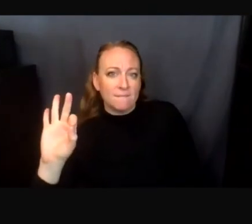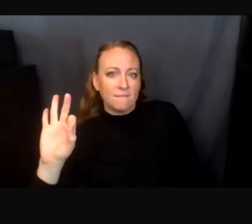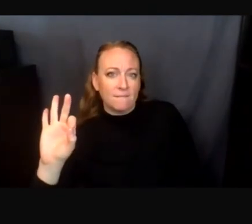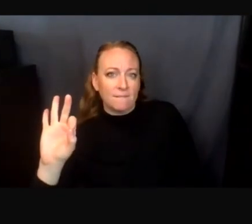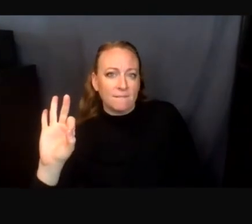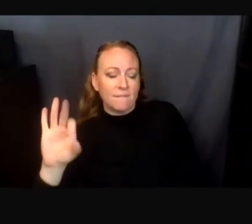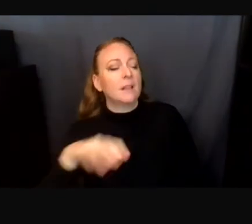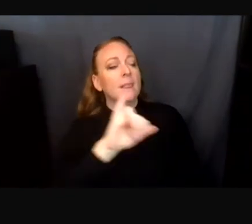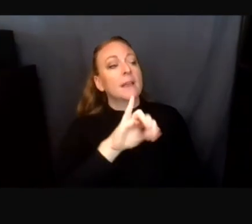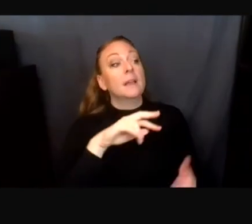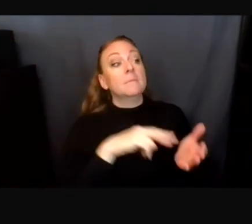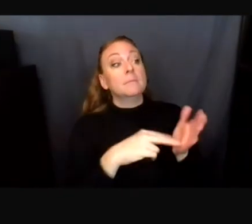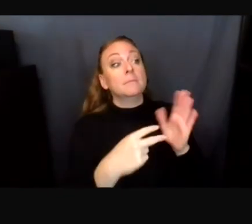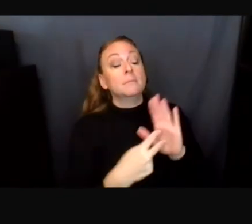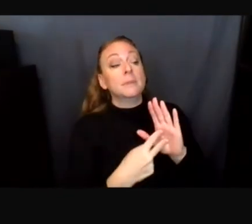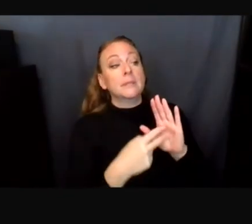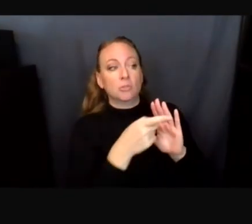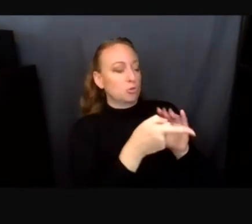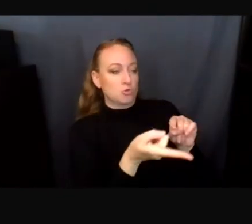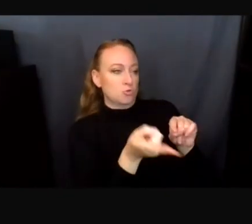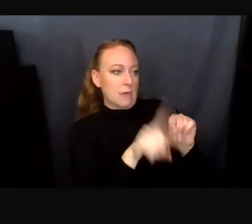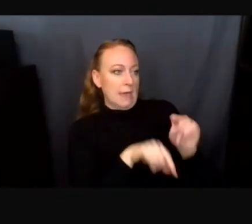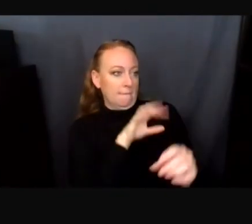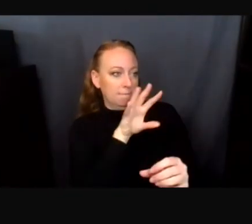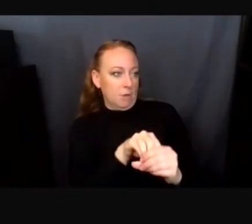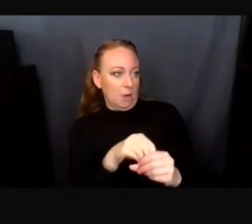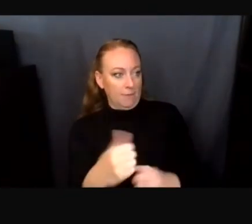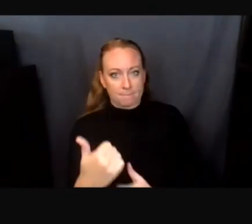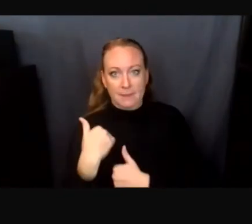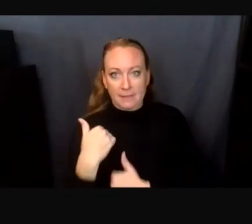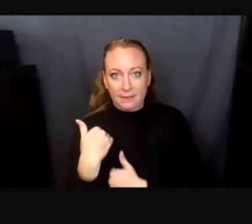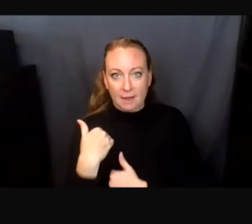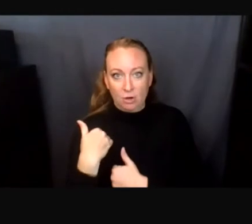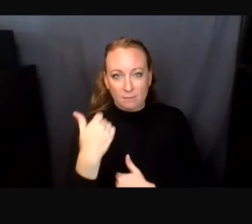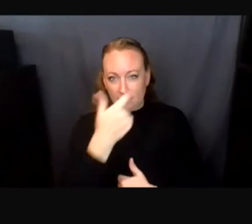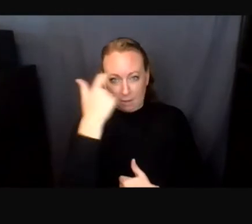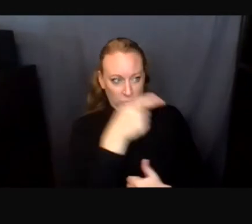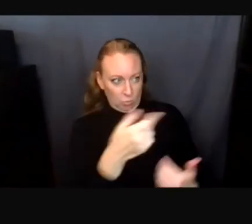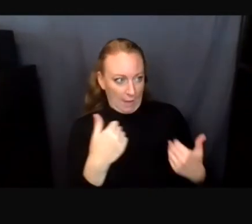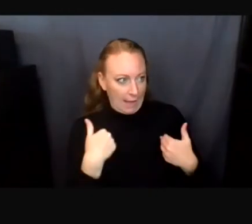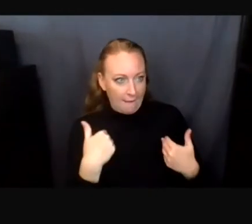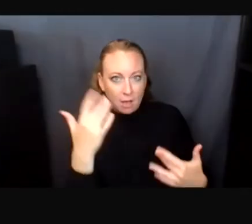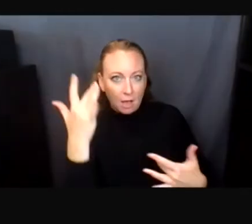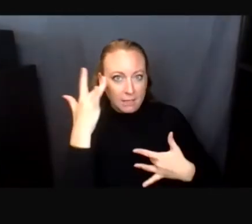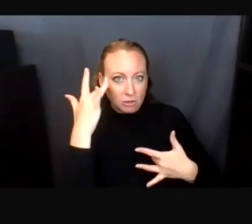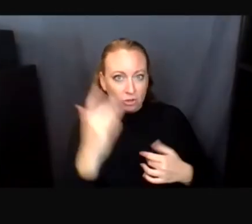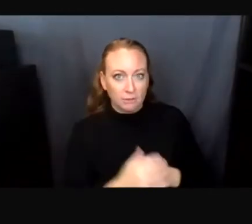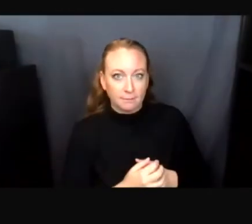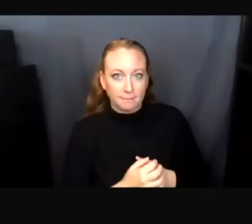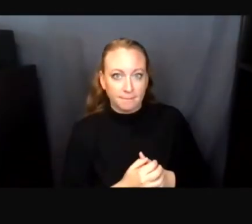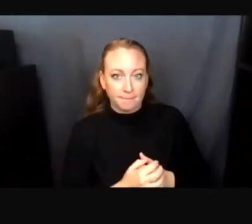that you can't serve in the military because of some condition. And mine of course, being epilepsy.